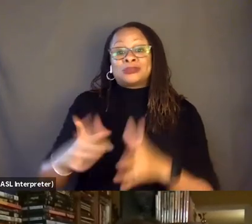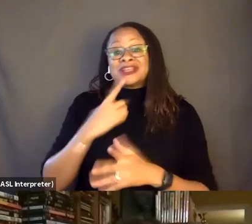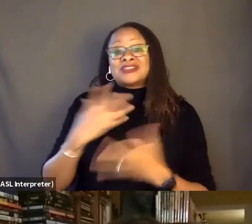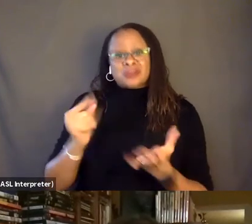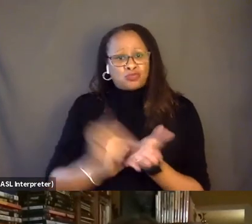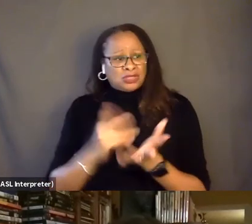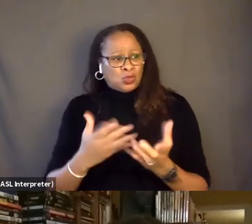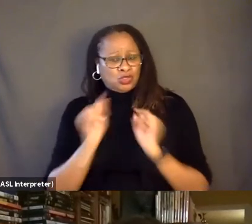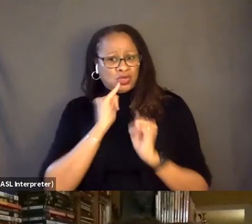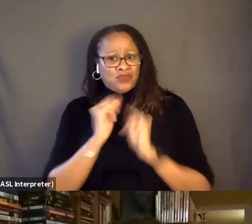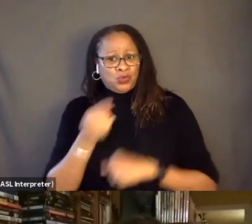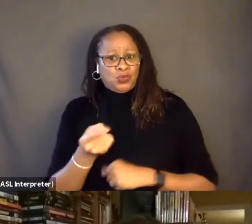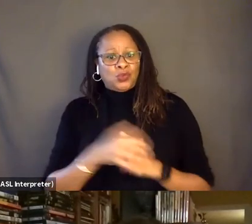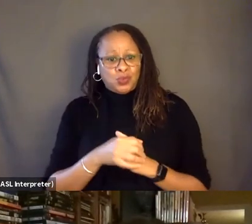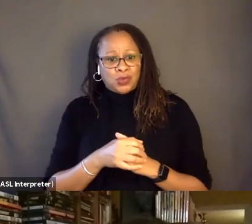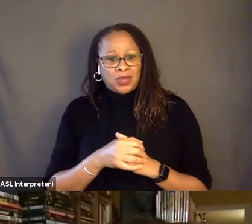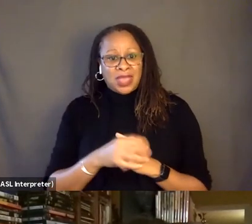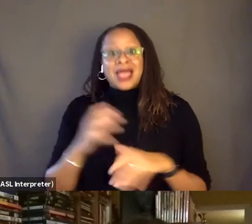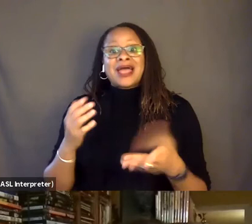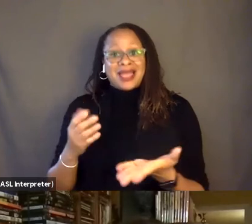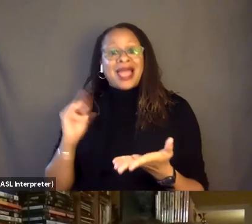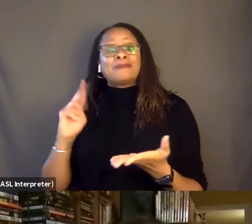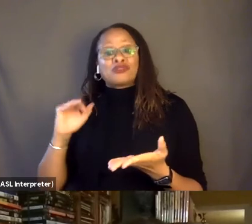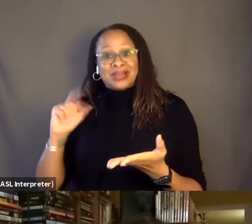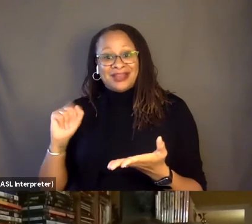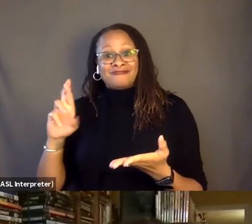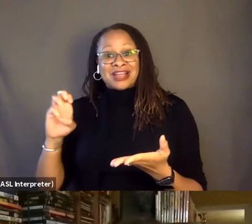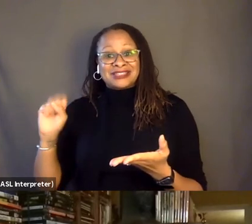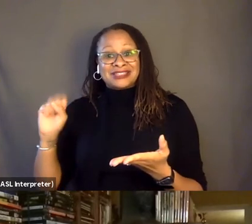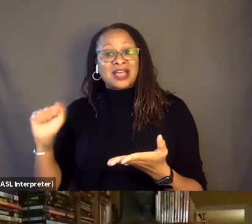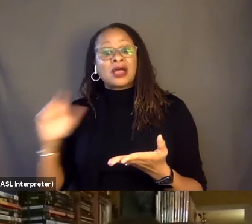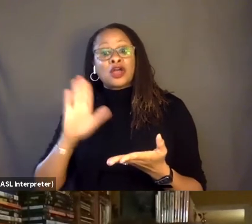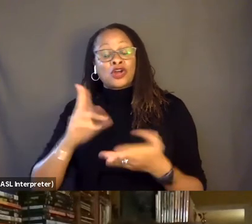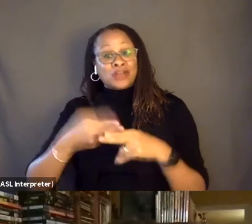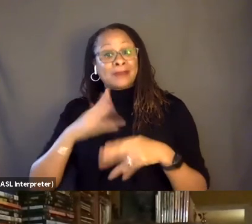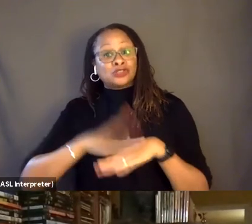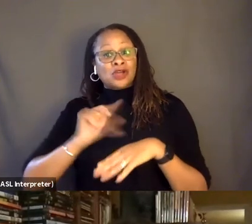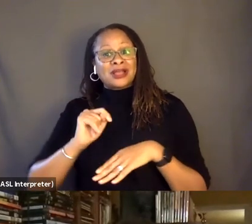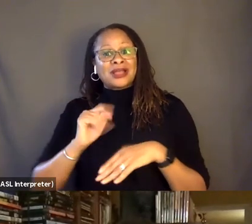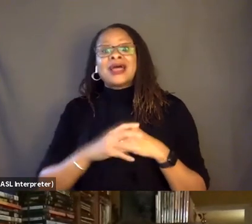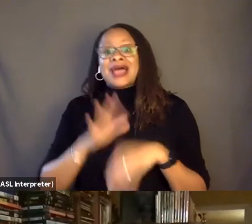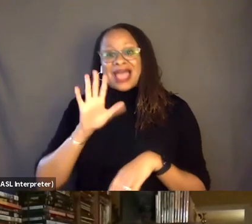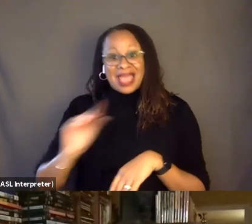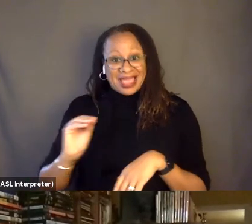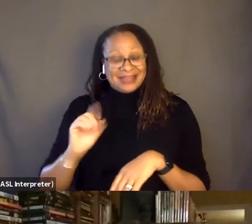And Maria Ressa's name was on it. And in '04, Maria Ressa was the face of CNN in Southeast Asia.